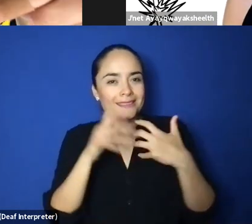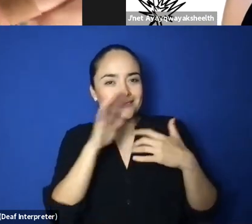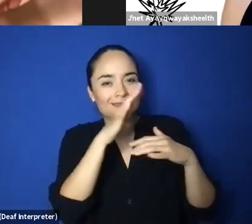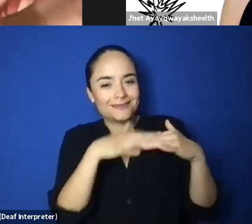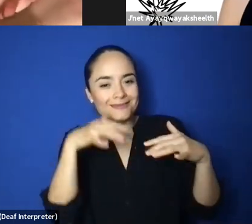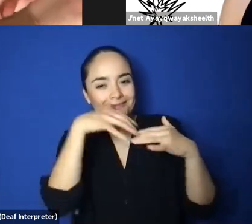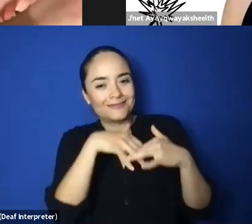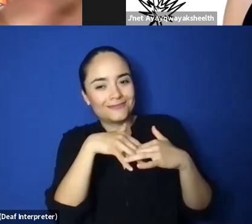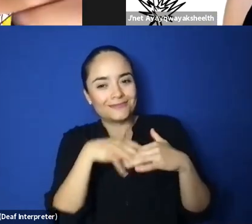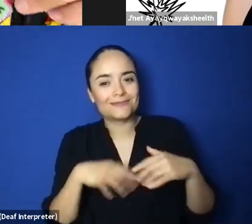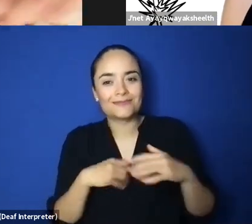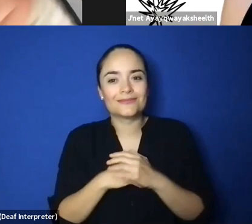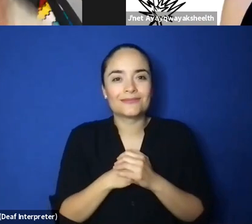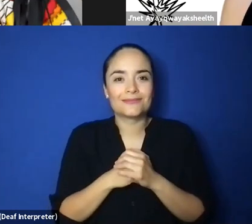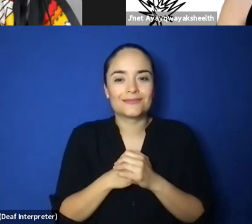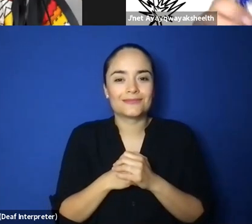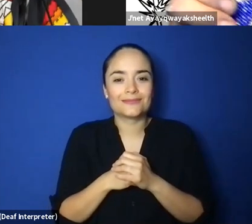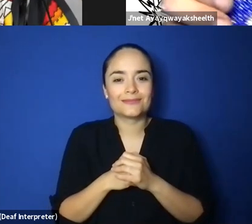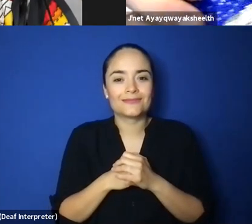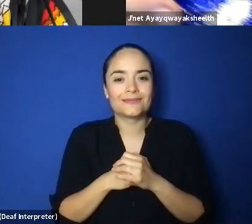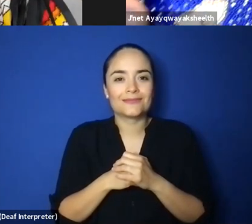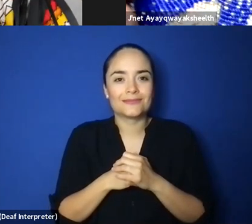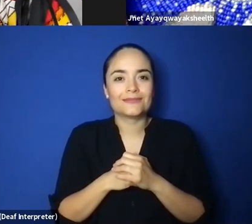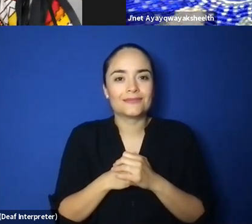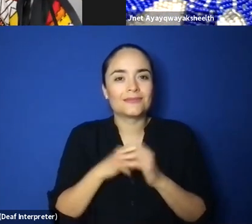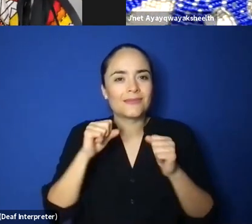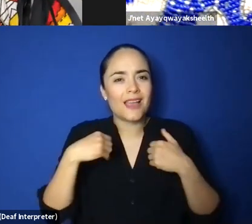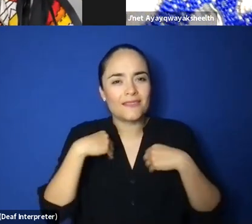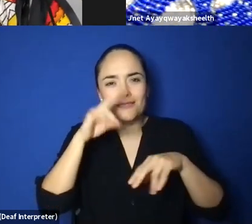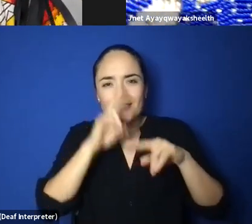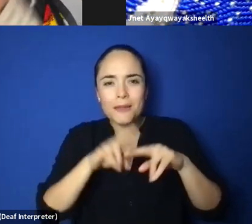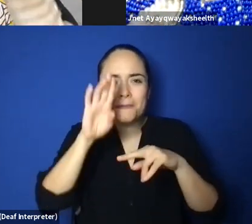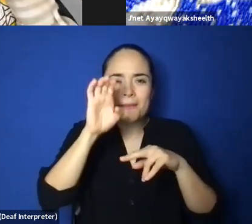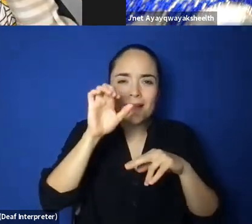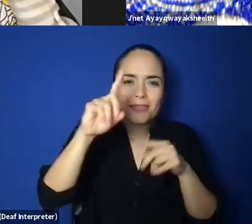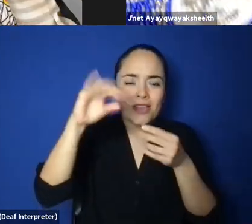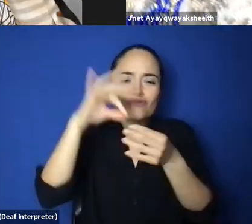This is another -- so you can have fun and mix it with contemporary pieces. There's one of my pieces